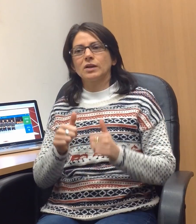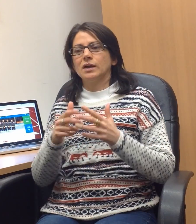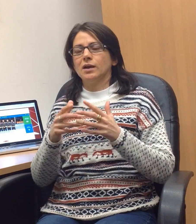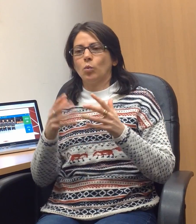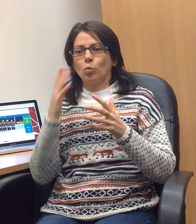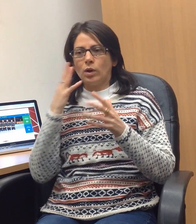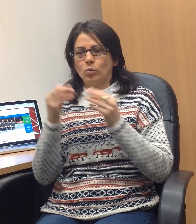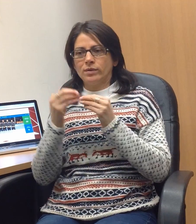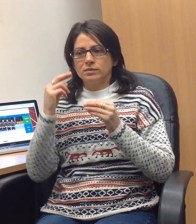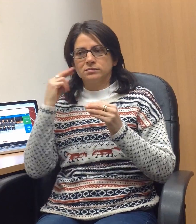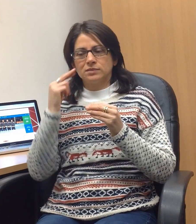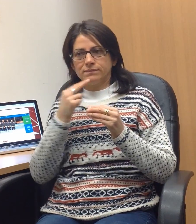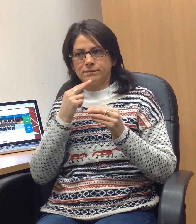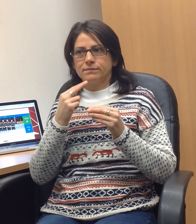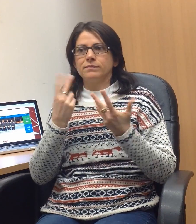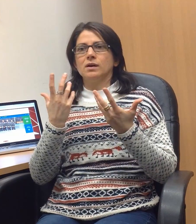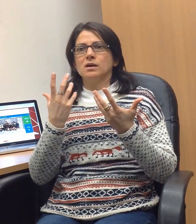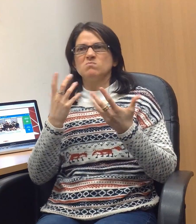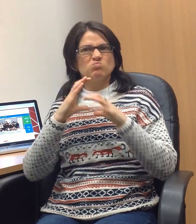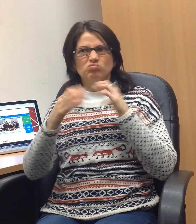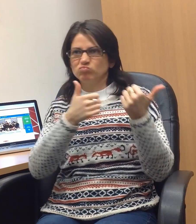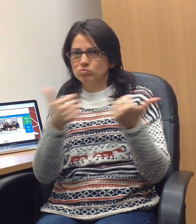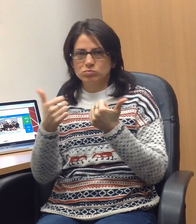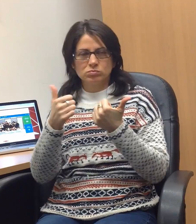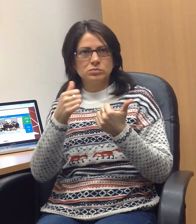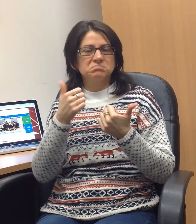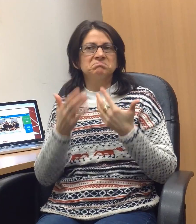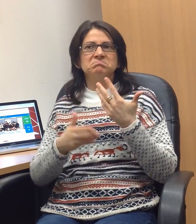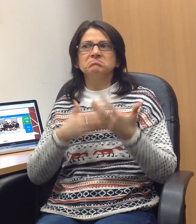When with deaf people in sports, communication is quite easy.